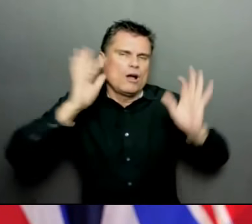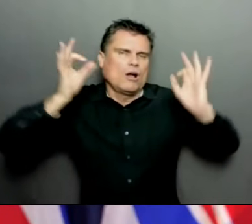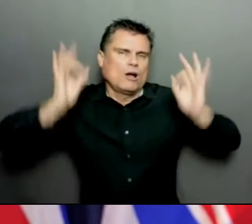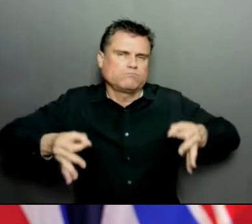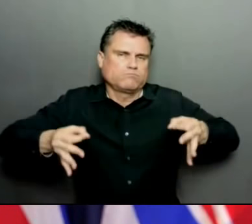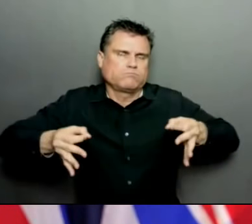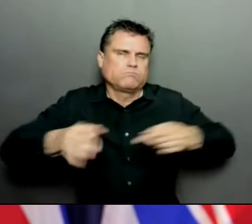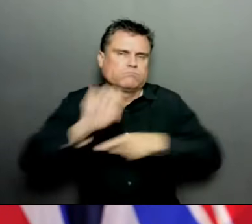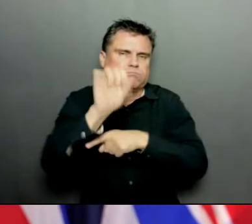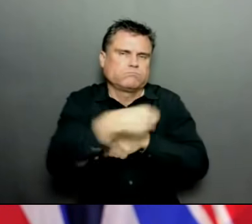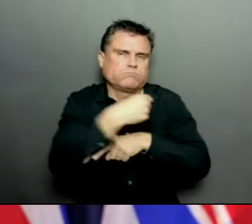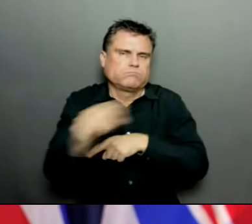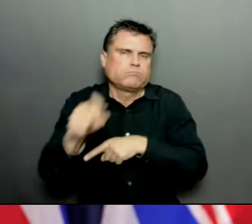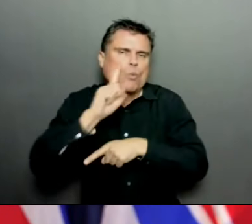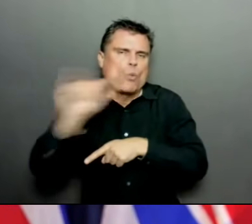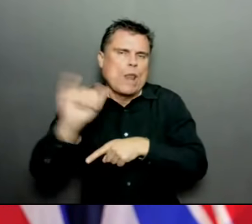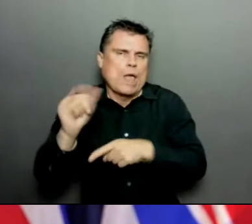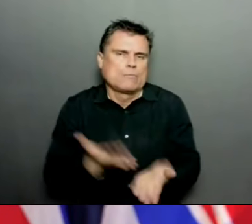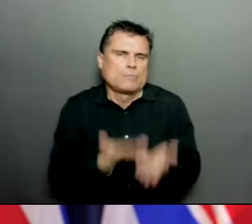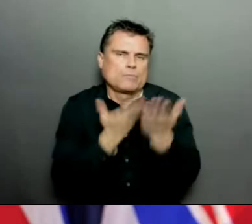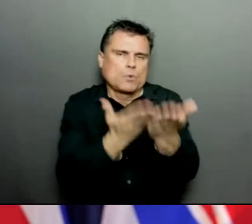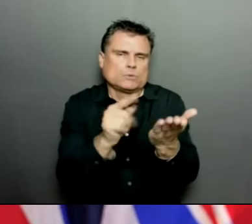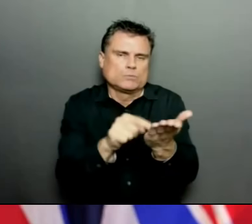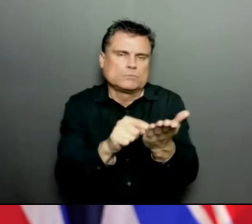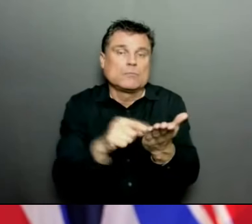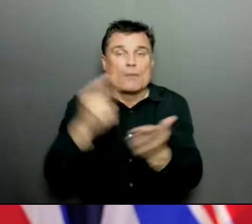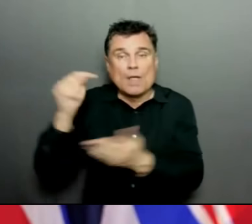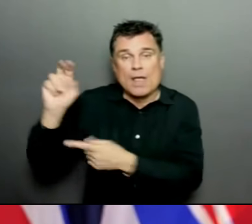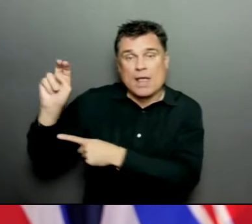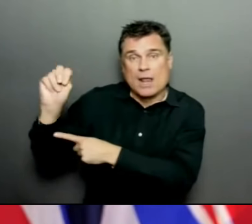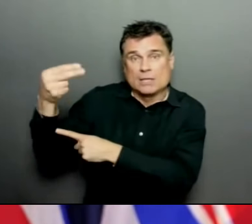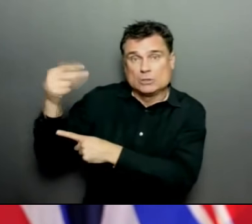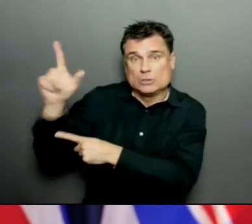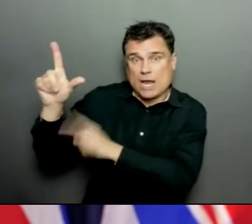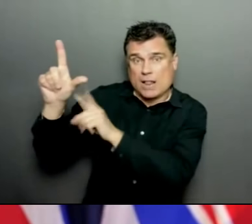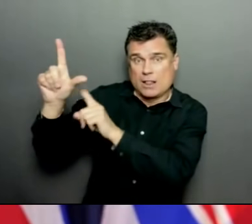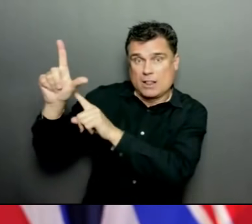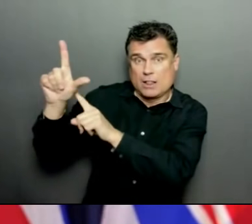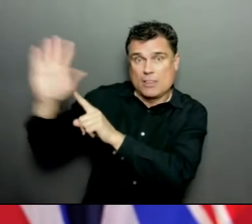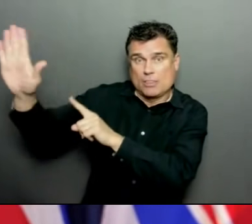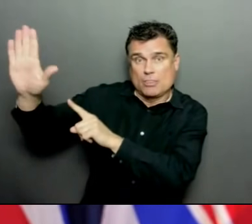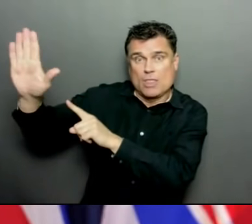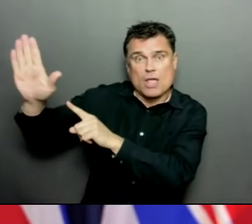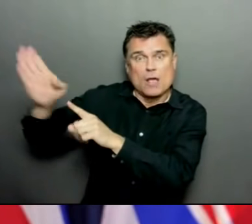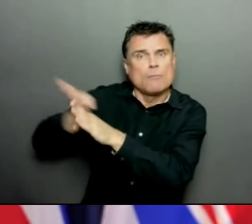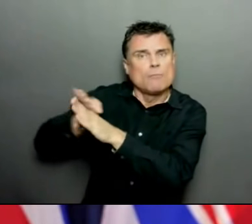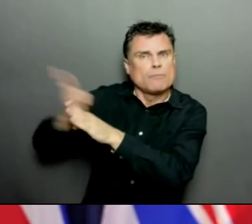of people and we also add that there are many other people and many other Lisa play hockey